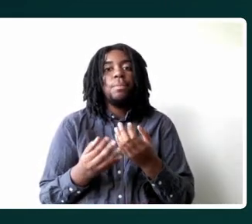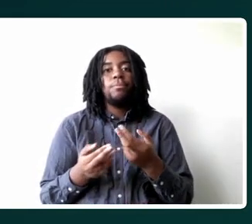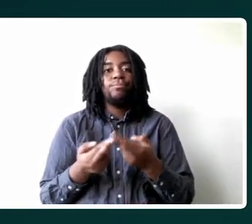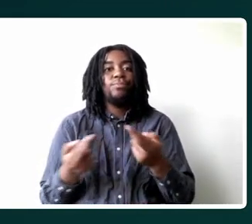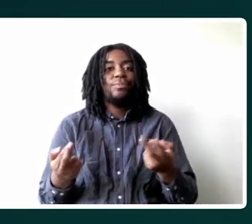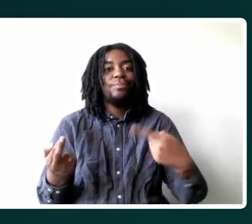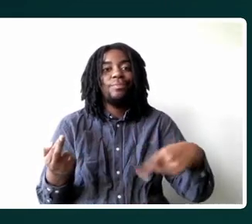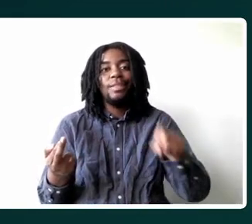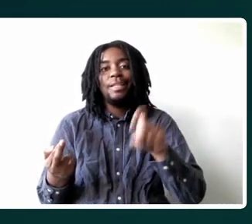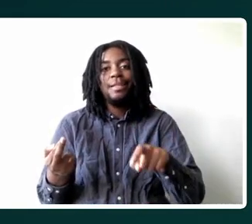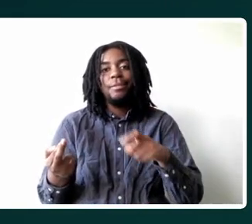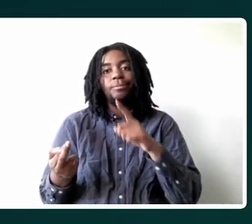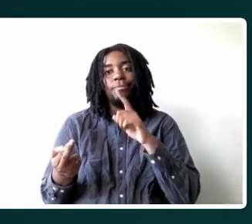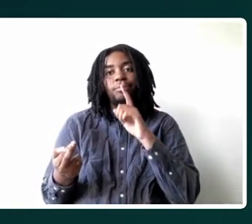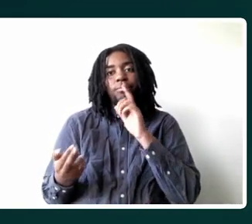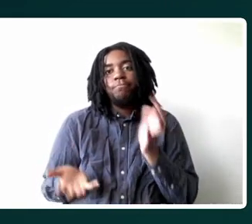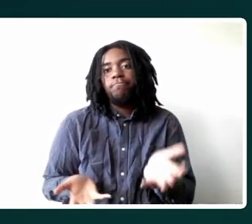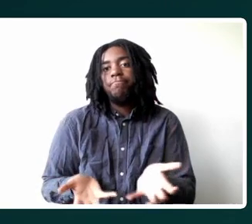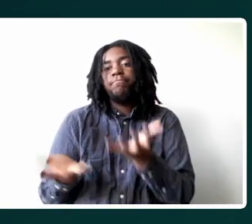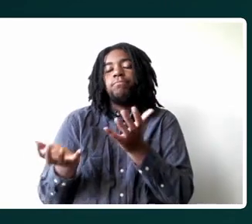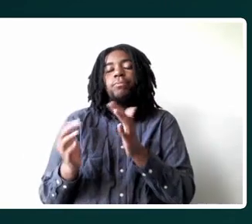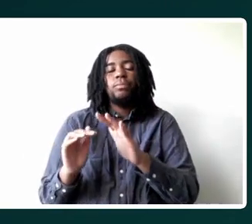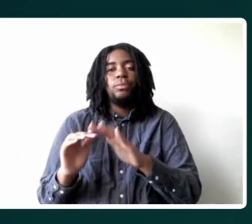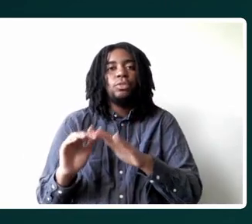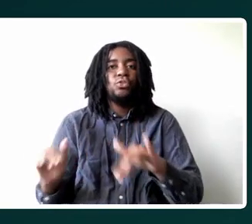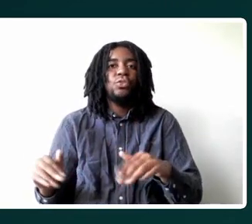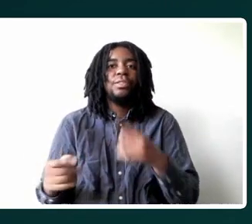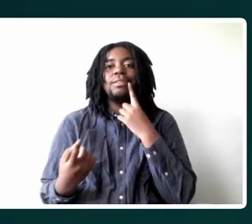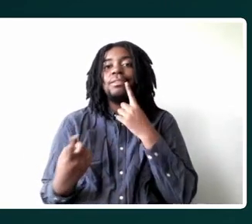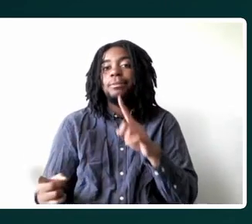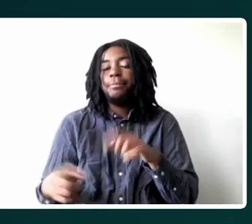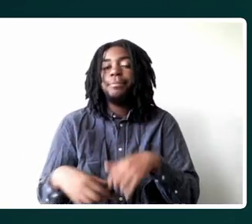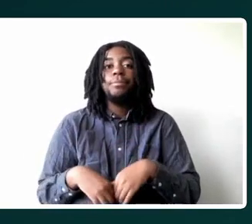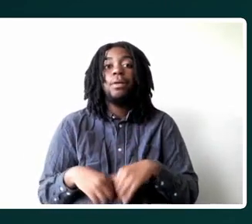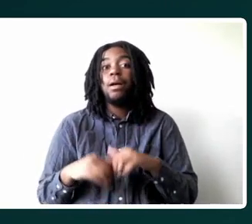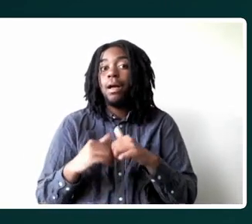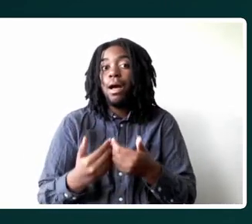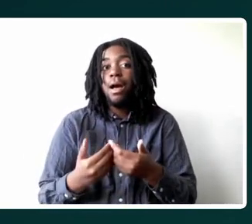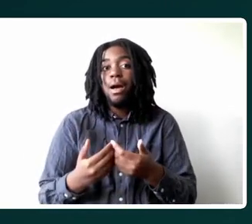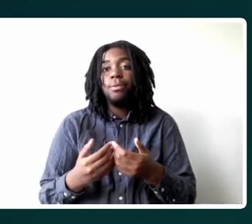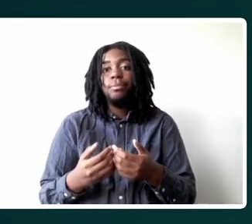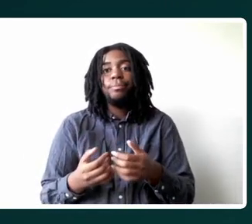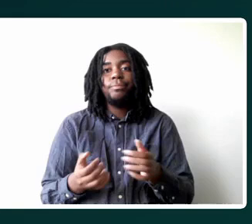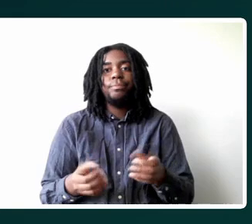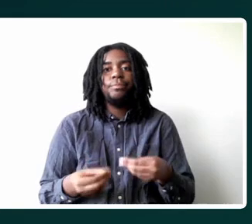their children's success. And we do this by building their capacity in various areas,